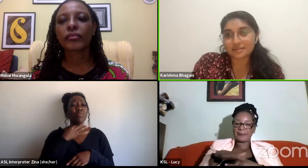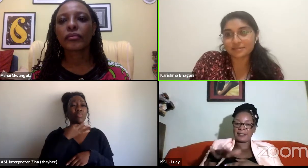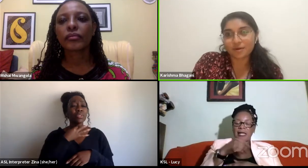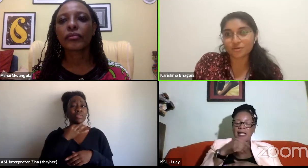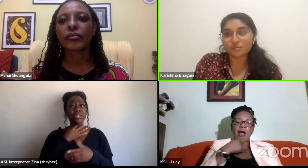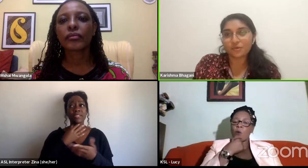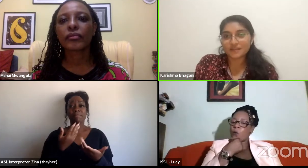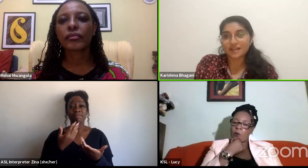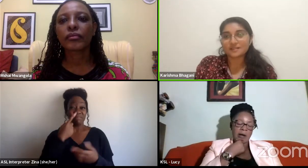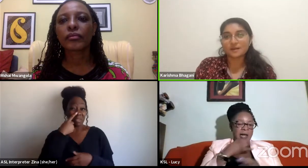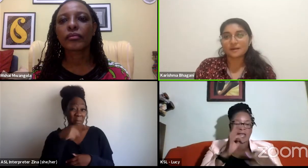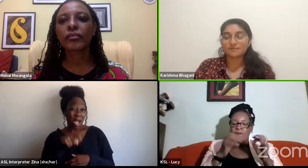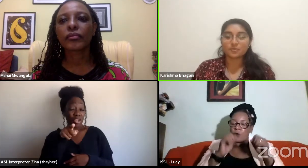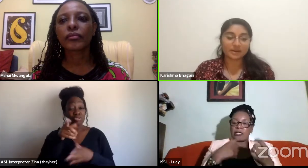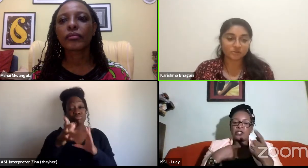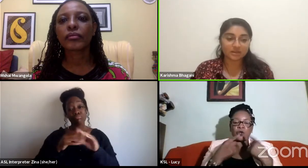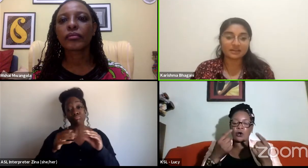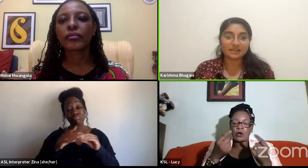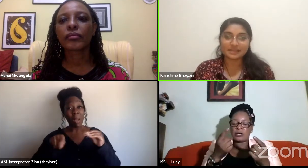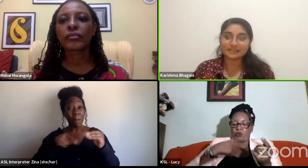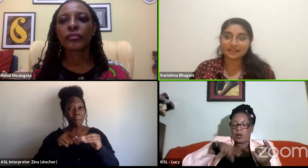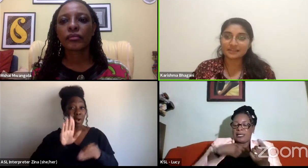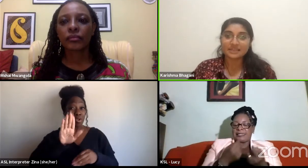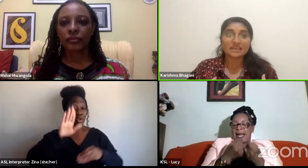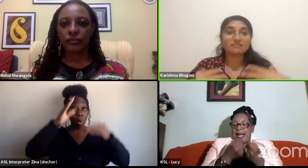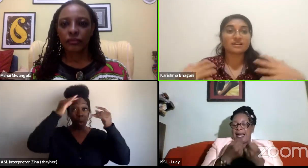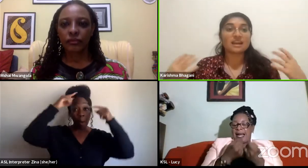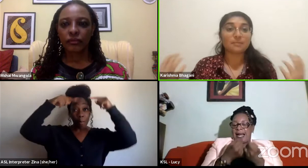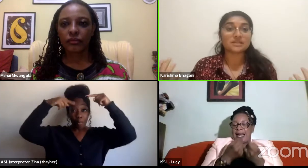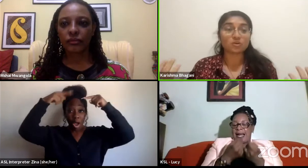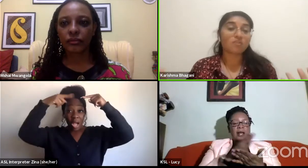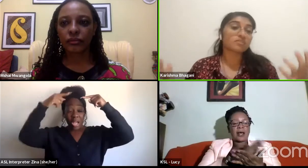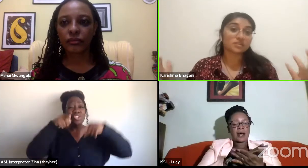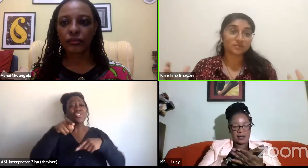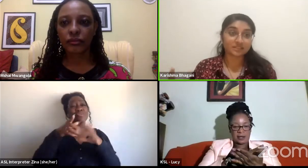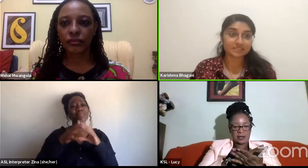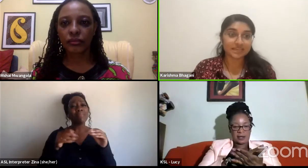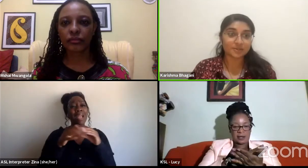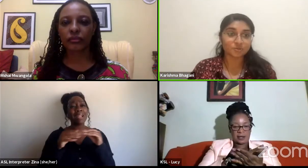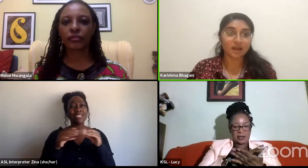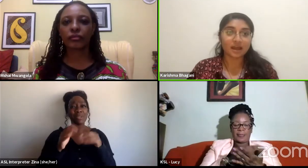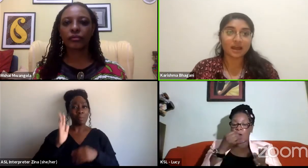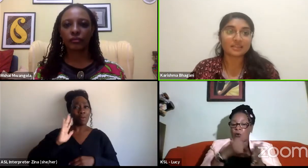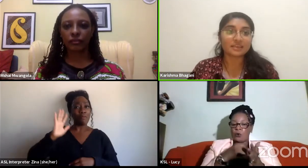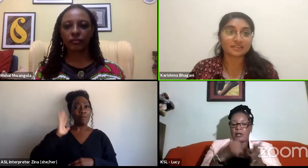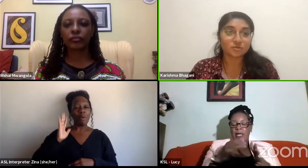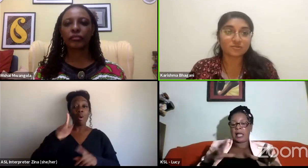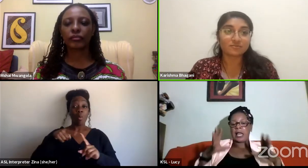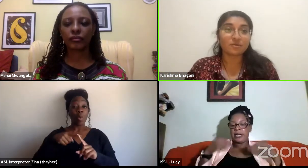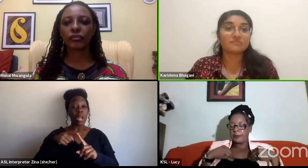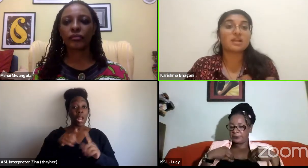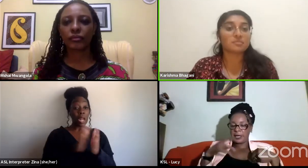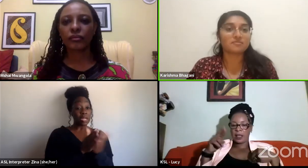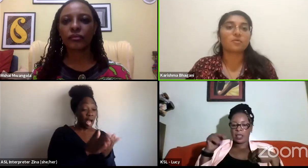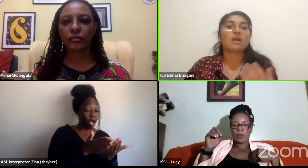about your process. You mentioned earlier that even adapting novels for the stage, a thing that you have have done before